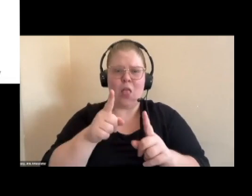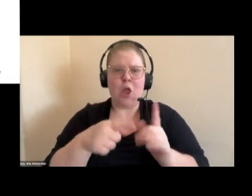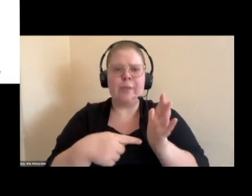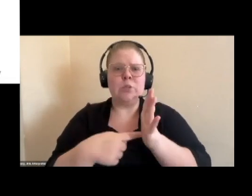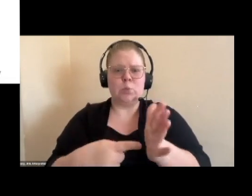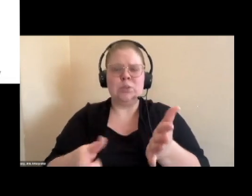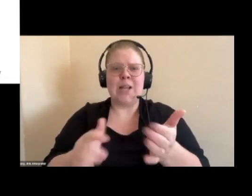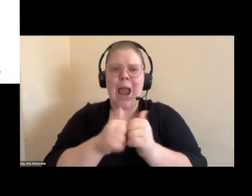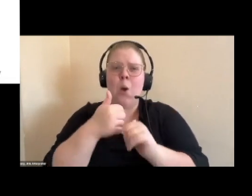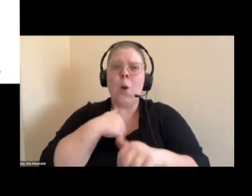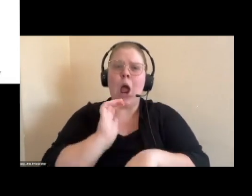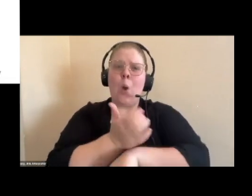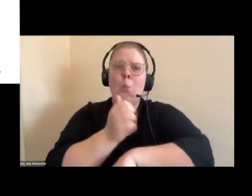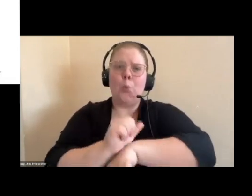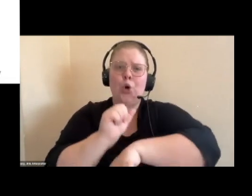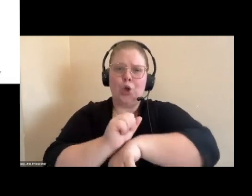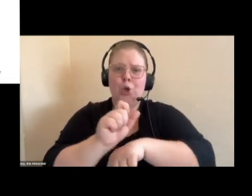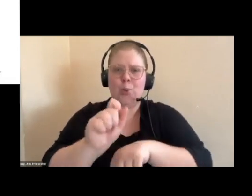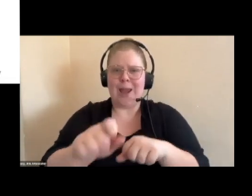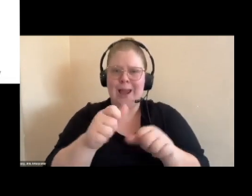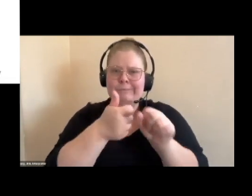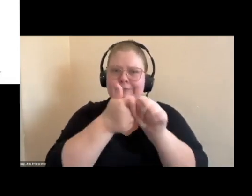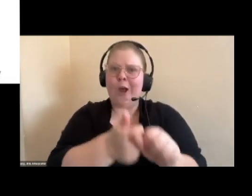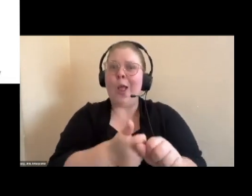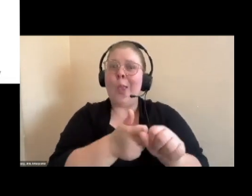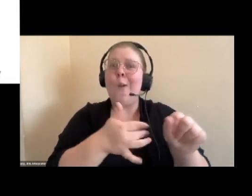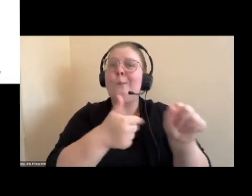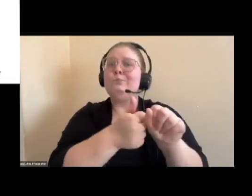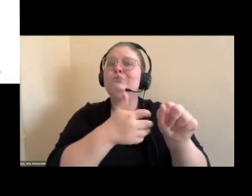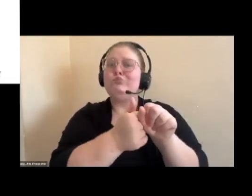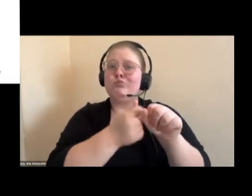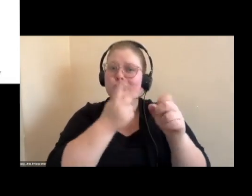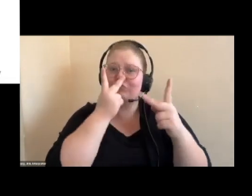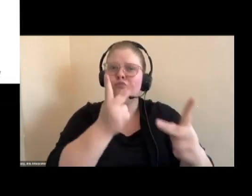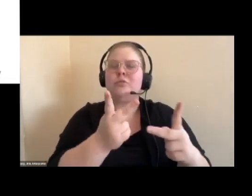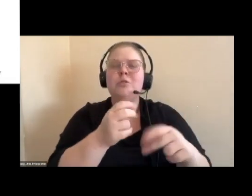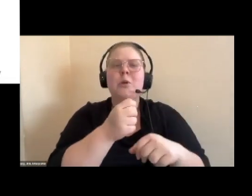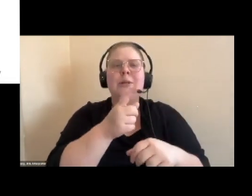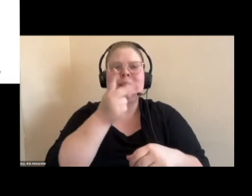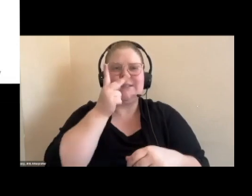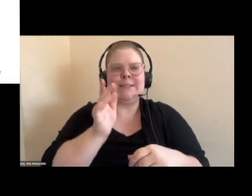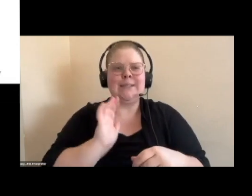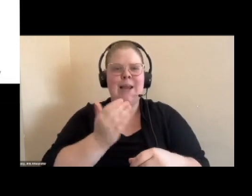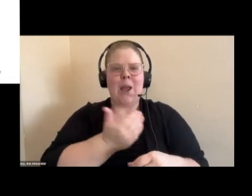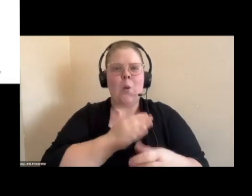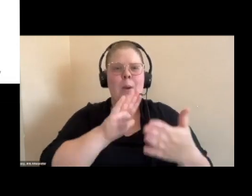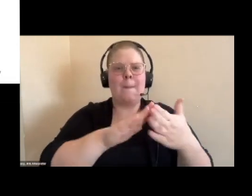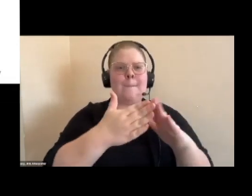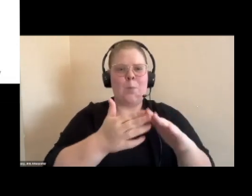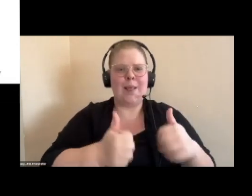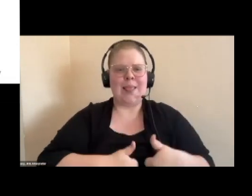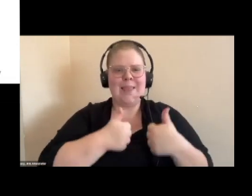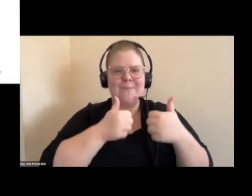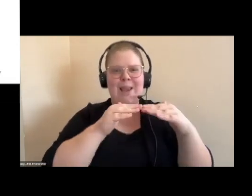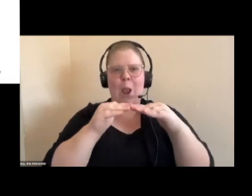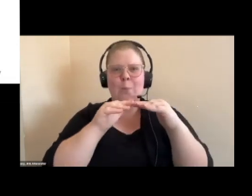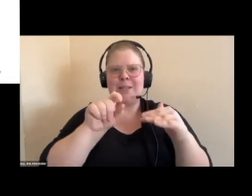Please don't hesitate to visit us at Community Living Equity.org and I'm going